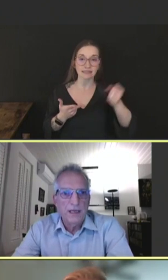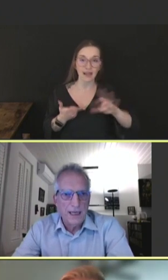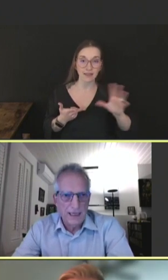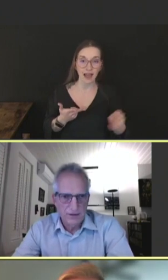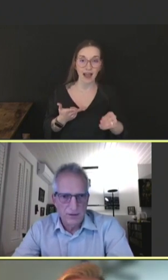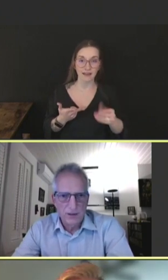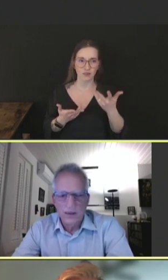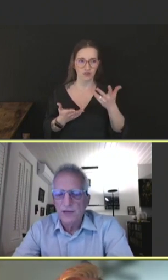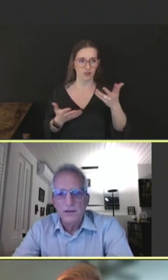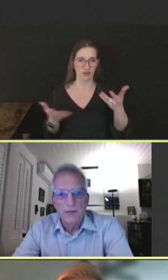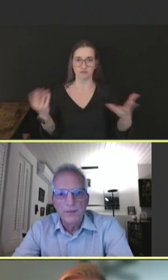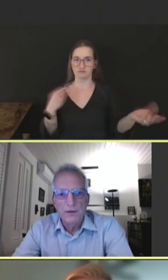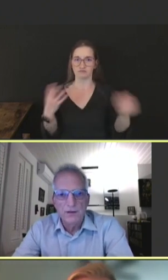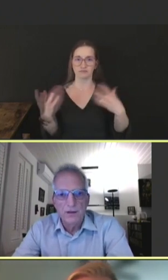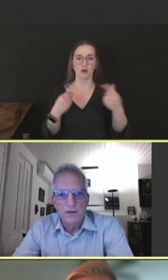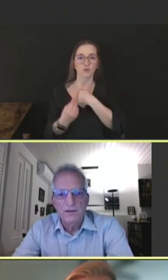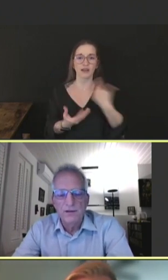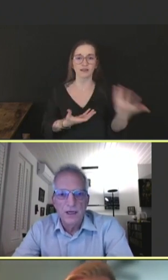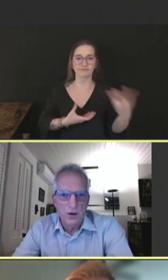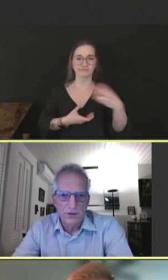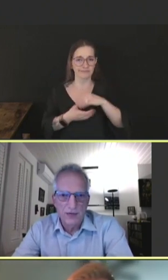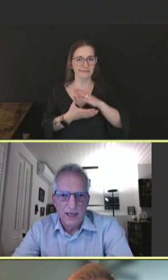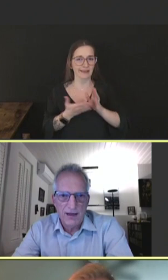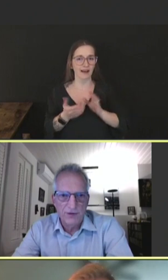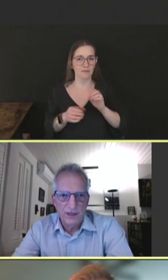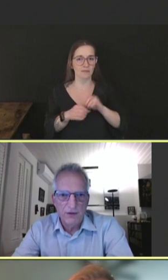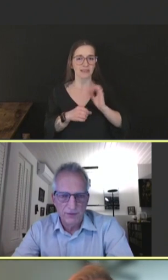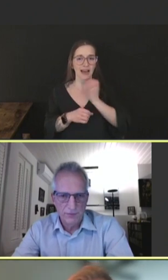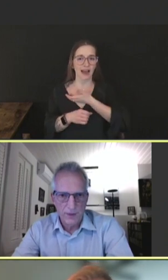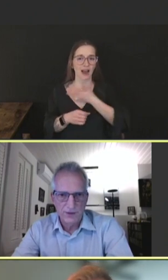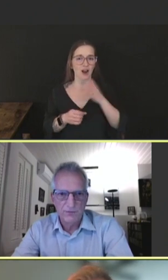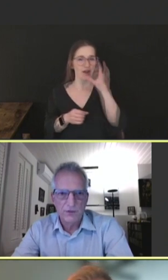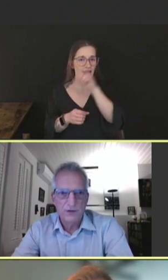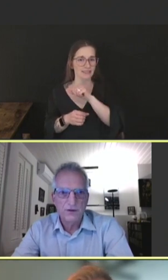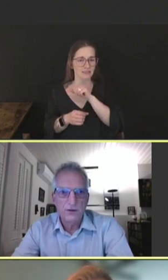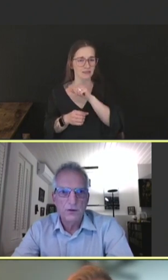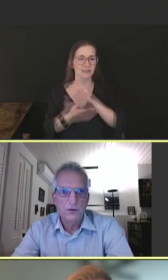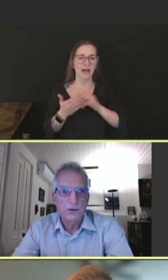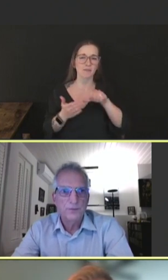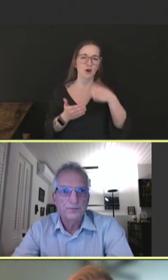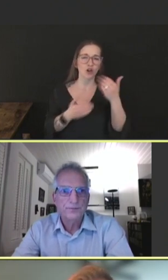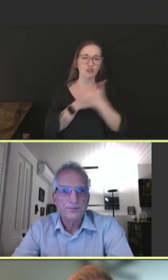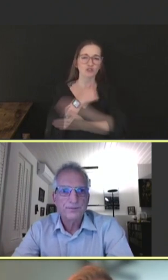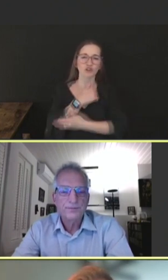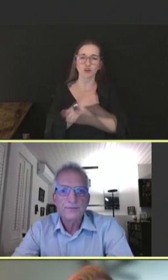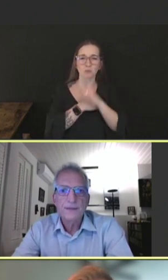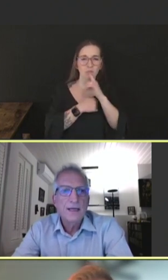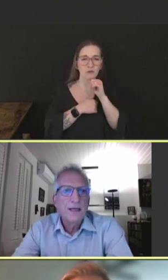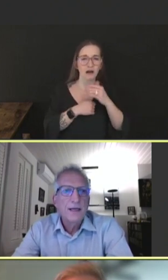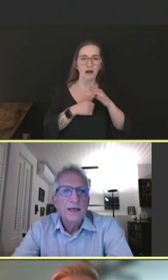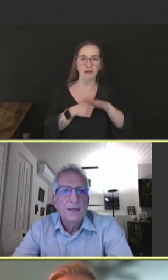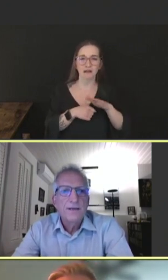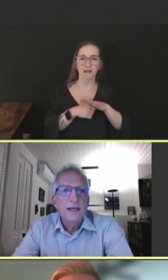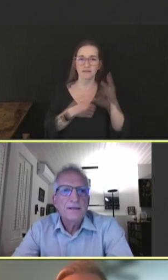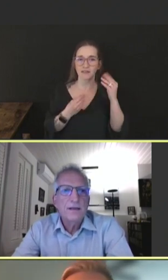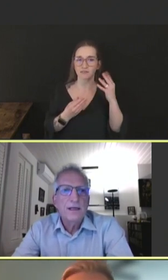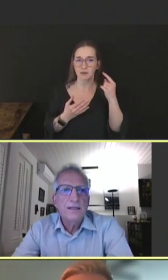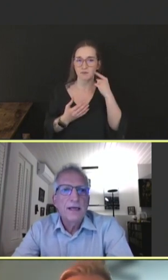estimates -- some that did not have enough information for us to do so. Next slide.